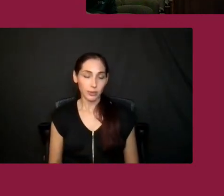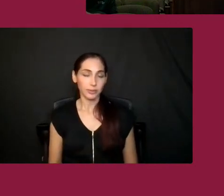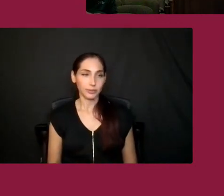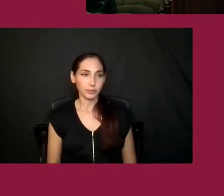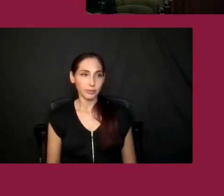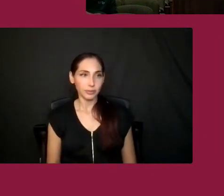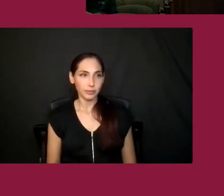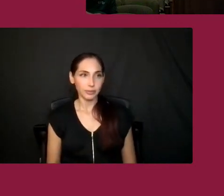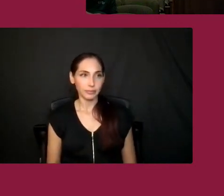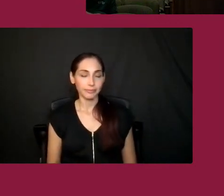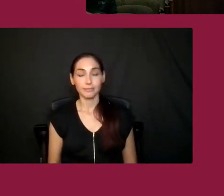Thank you, Ms. Osburn.